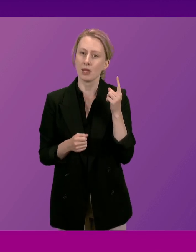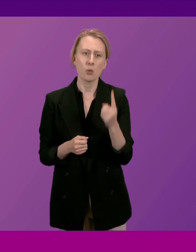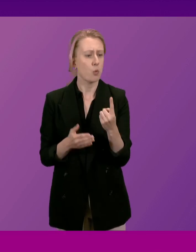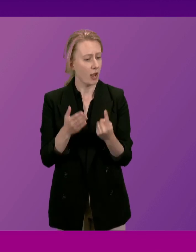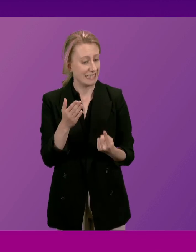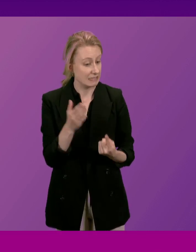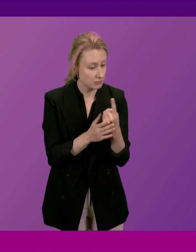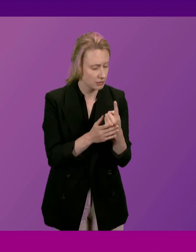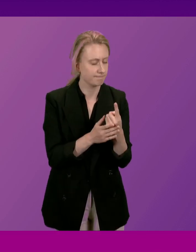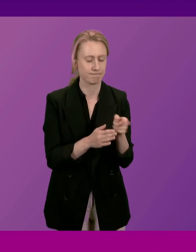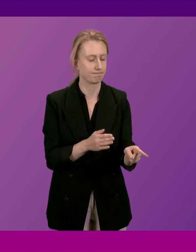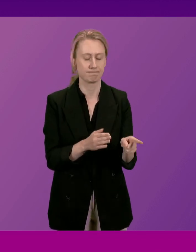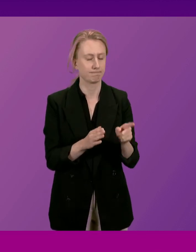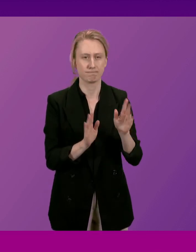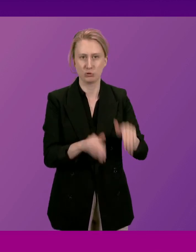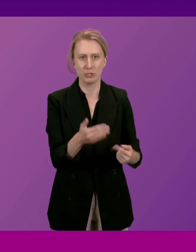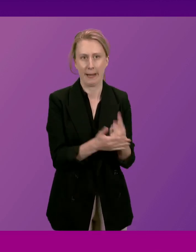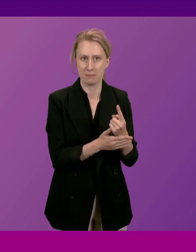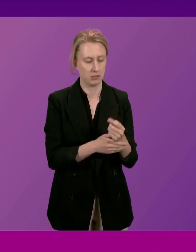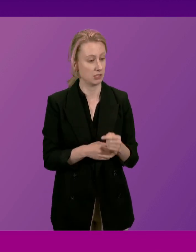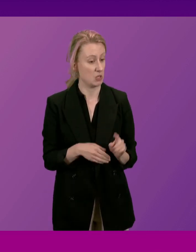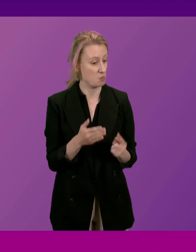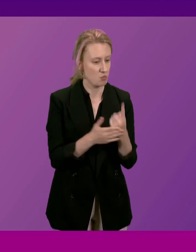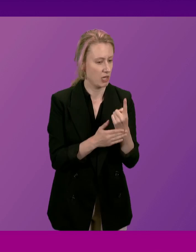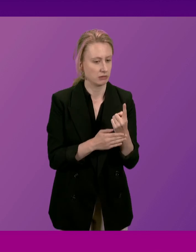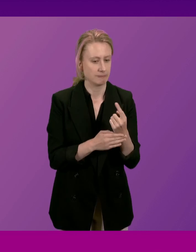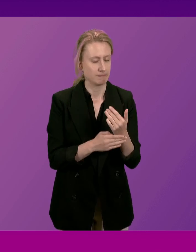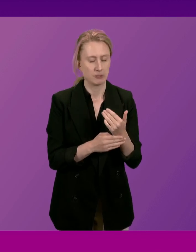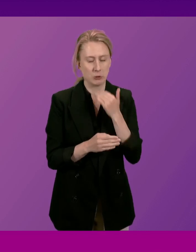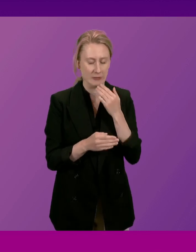and devastating, so I do not diminish that at all—the evidence indicates that, overall,